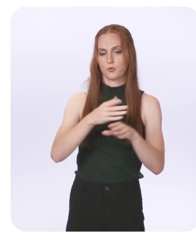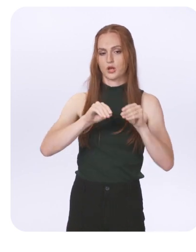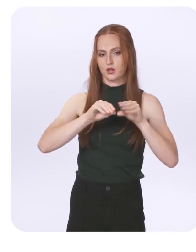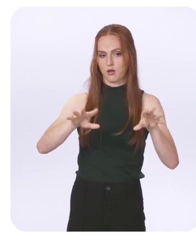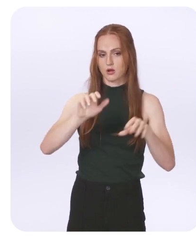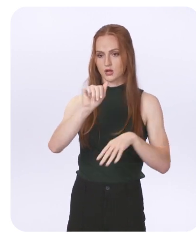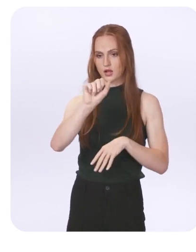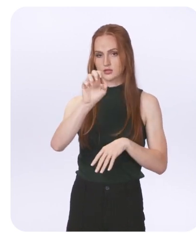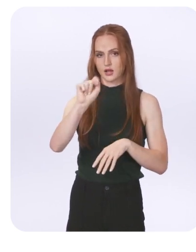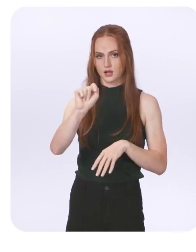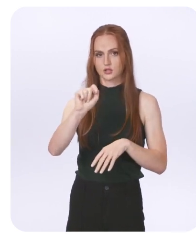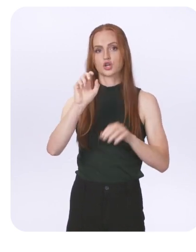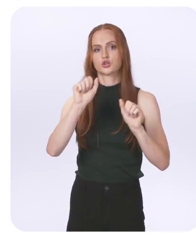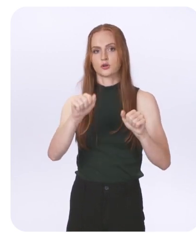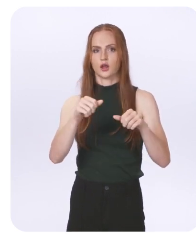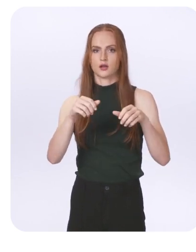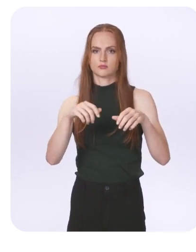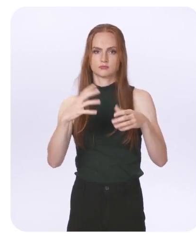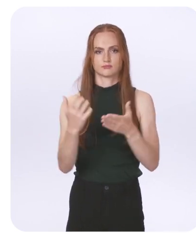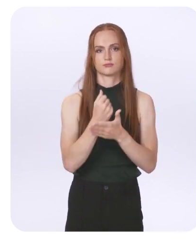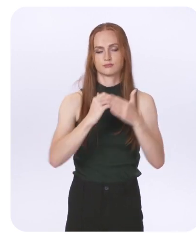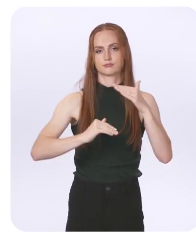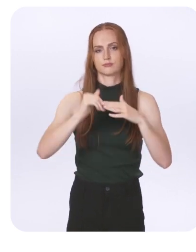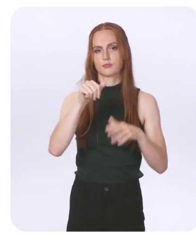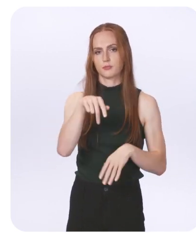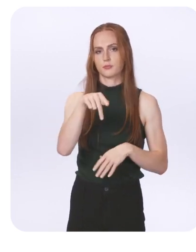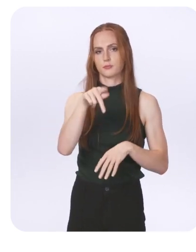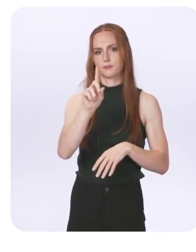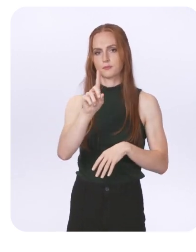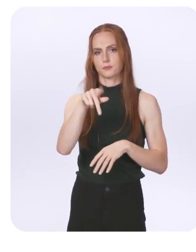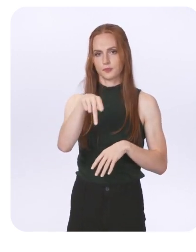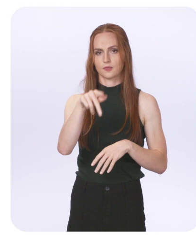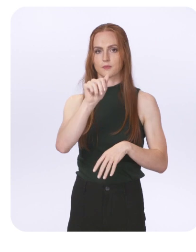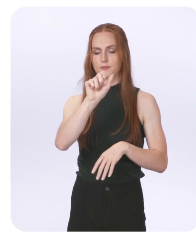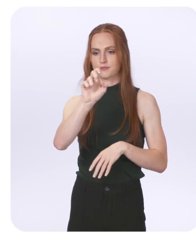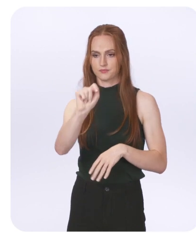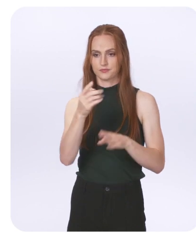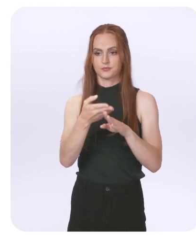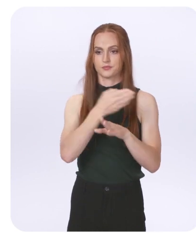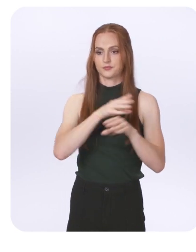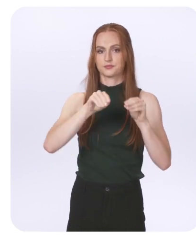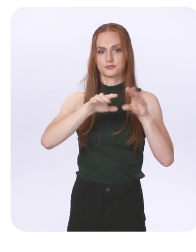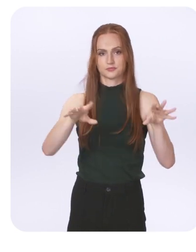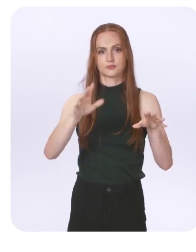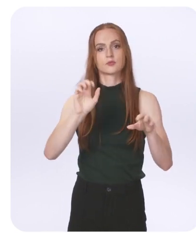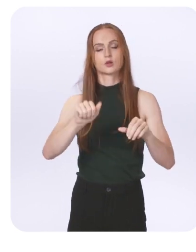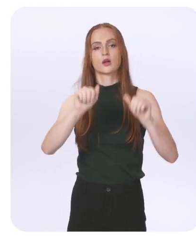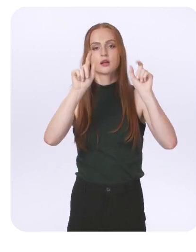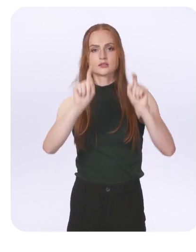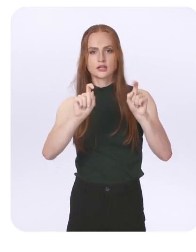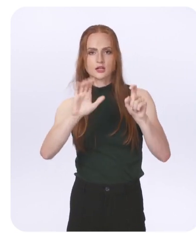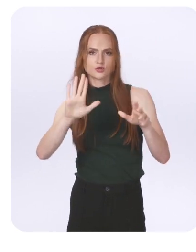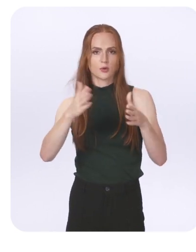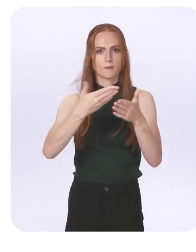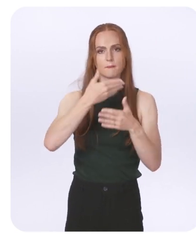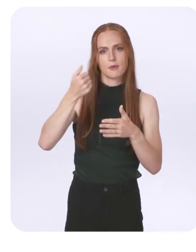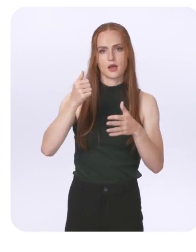We also launched a new preorder analytics dashboard to help you track the number of preorders throughout the pre-launch period.